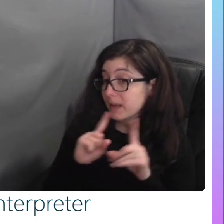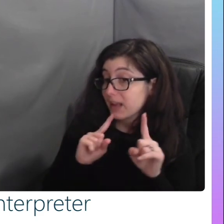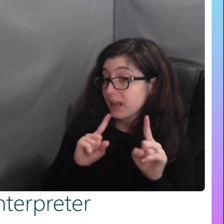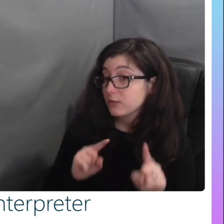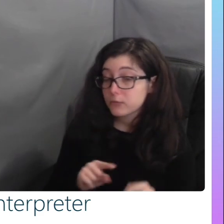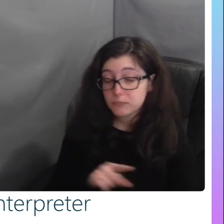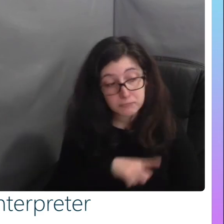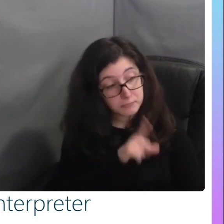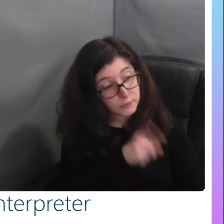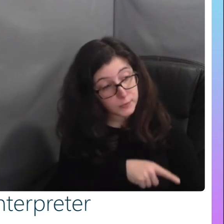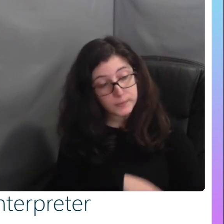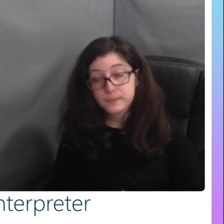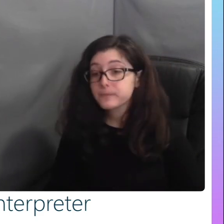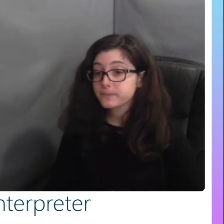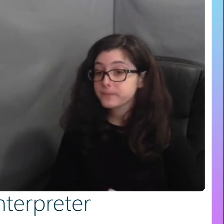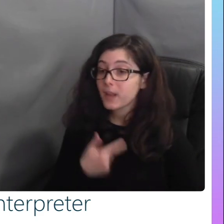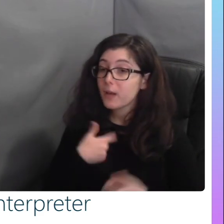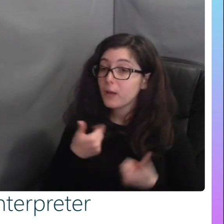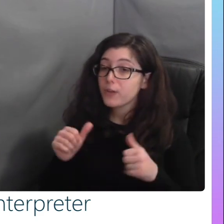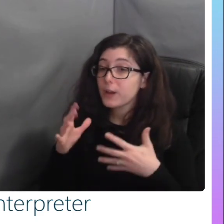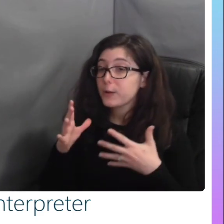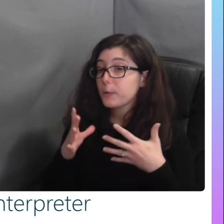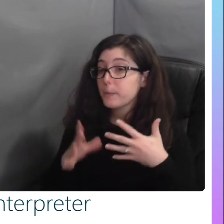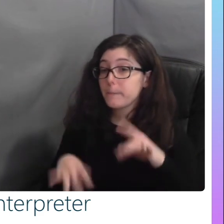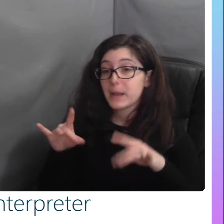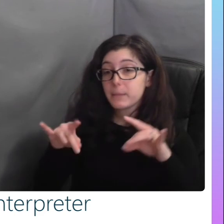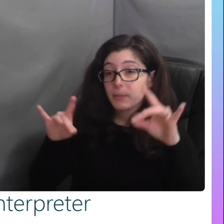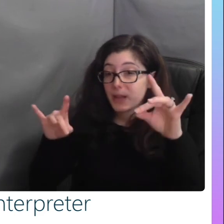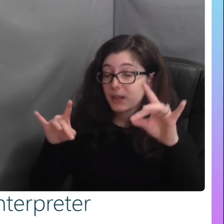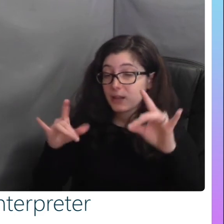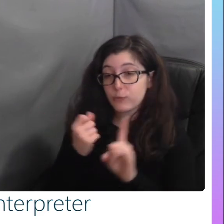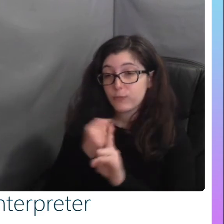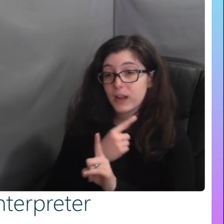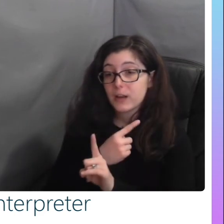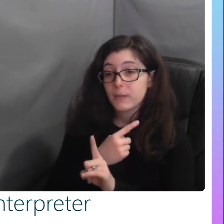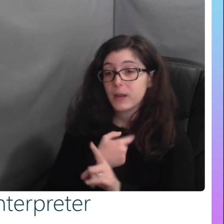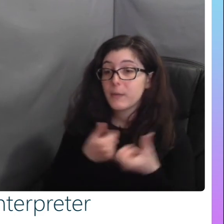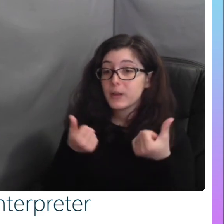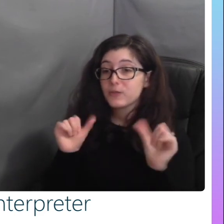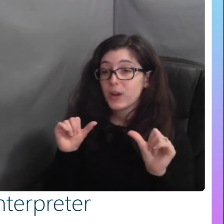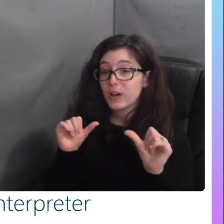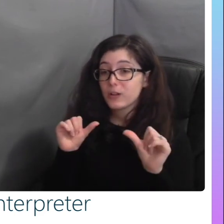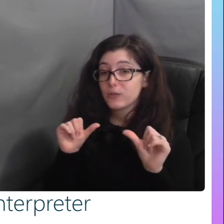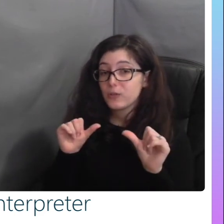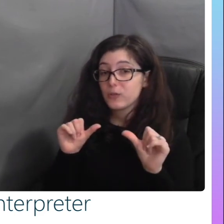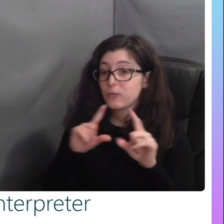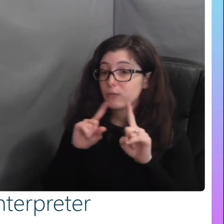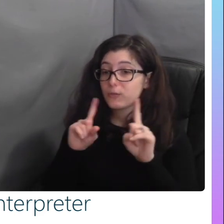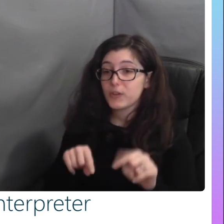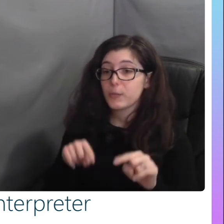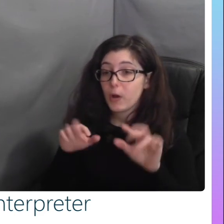I'm going to kind of try to pick these at random, I've been trying to respond inline to some of those things that I can answer